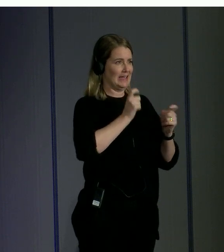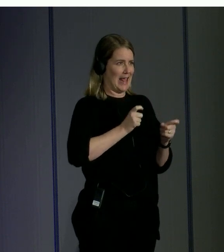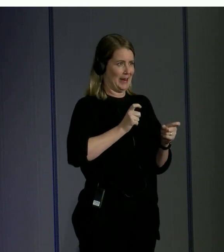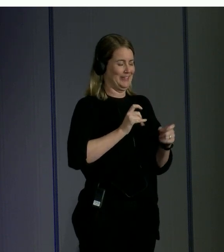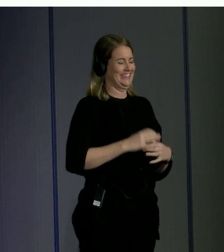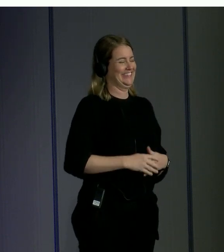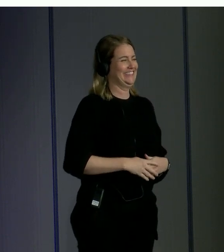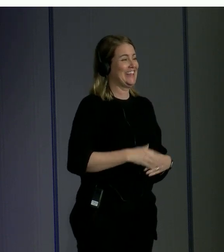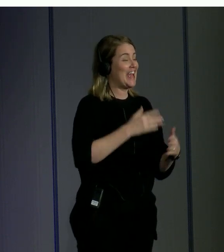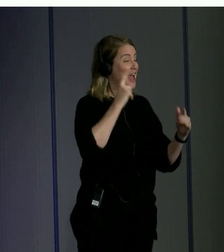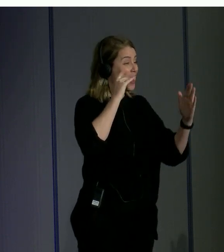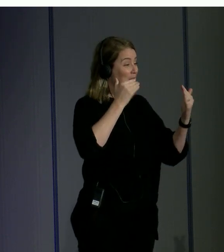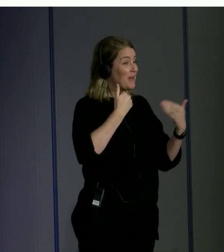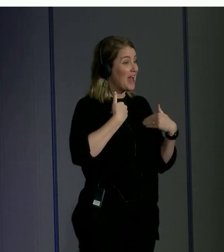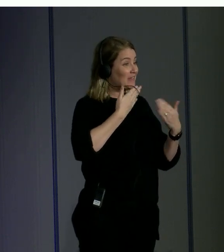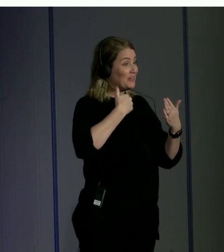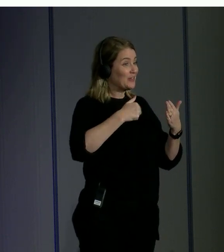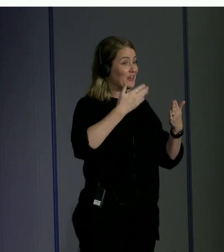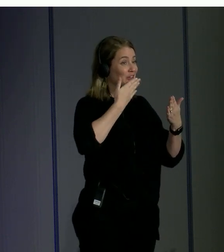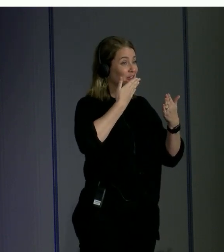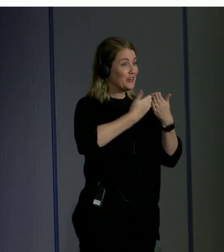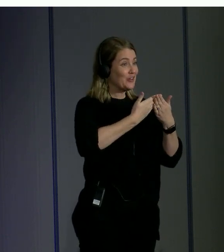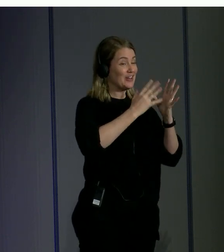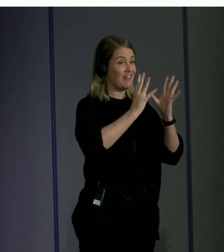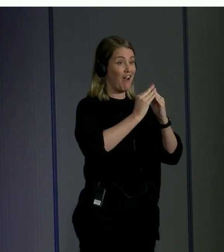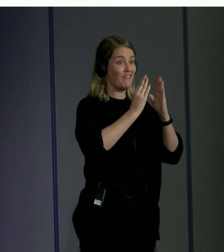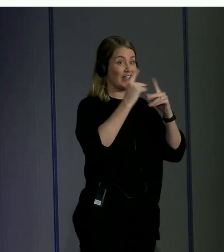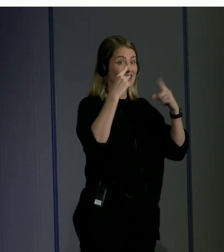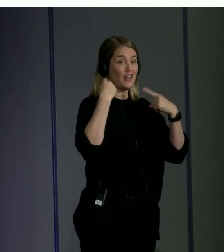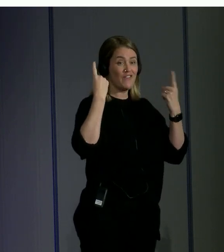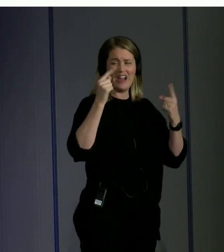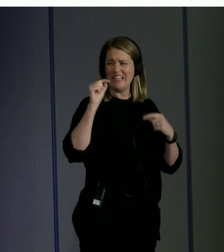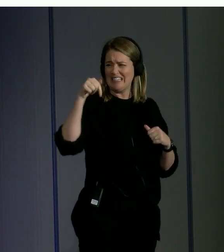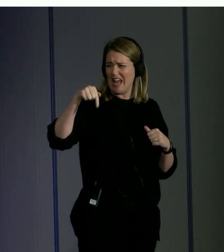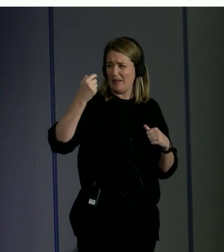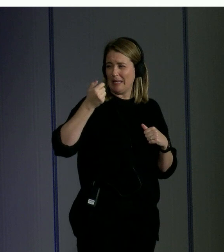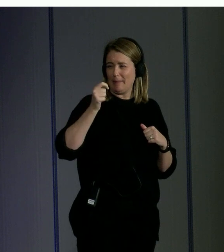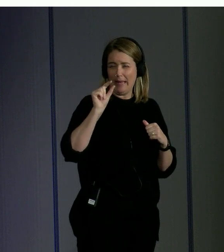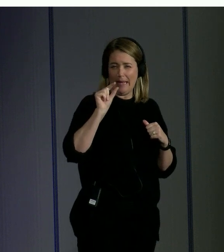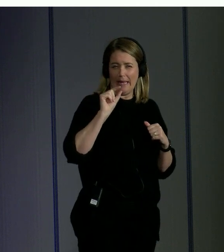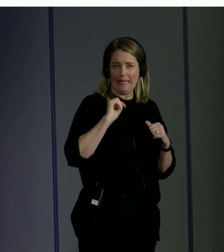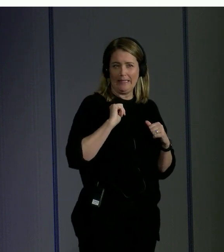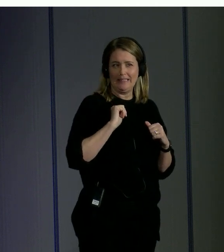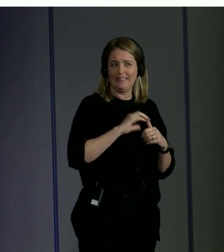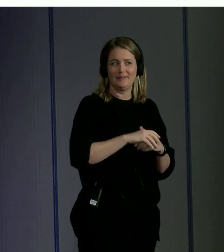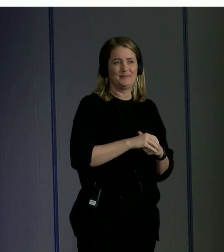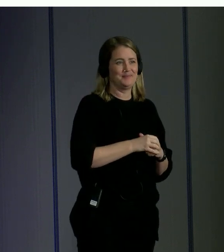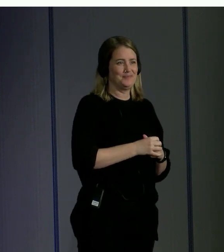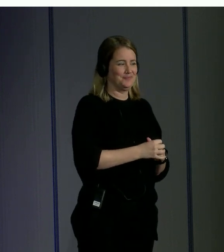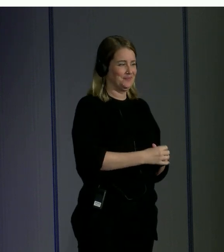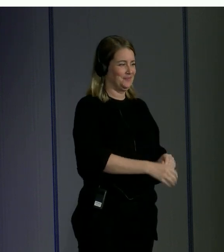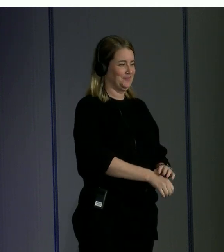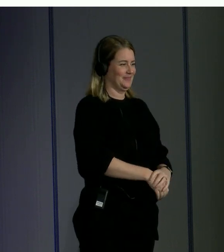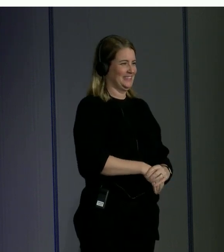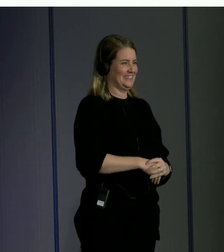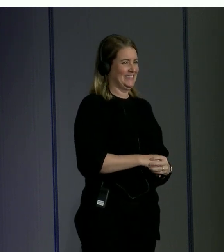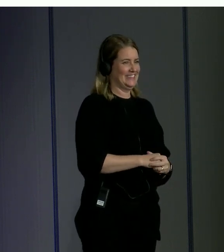I hope you're having a great conference so far.